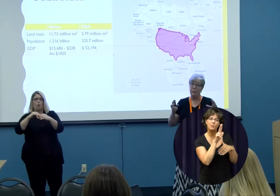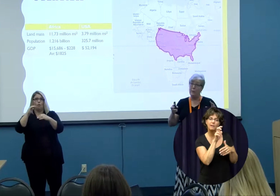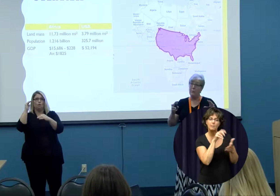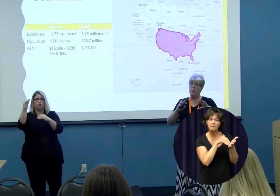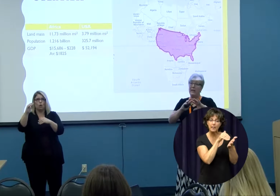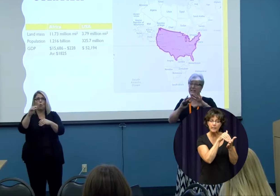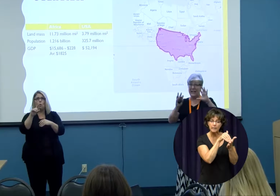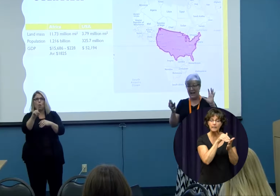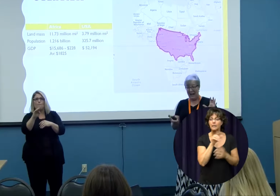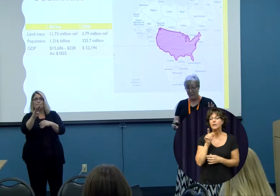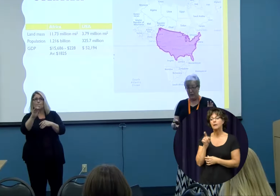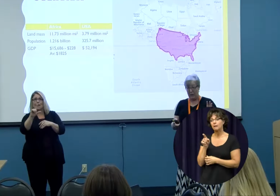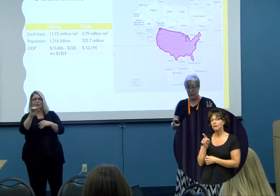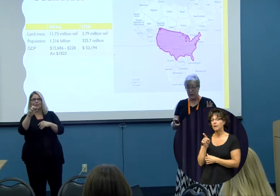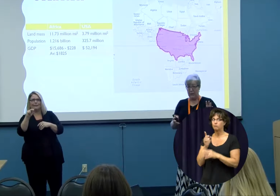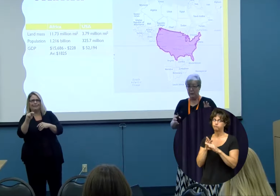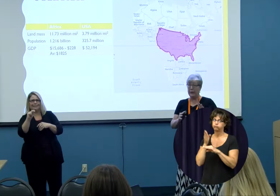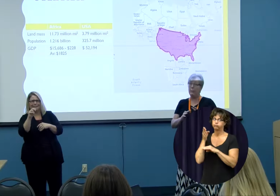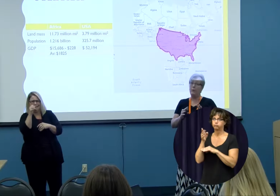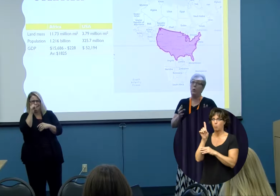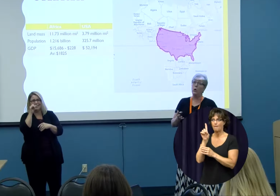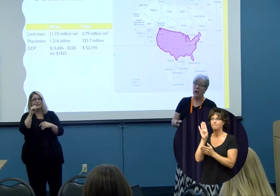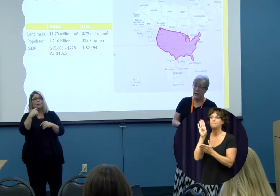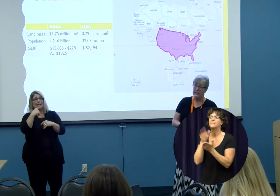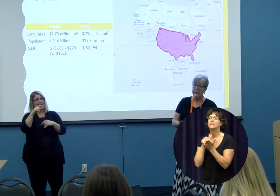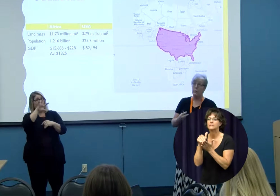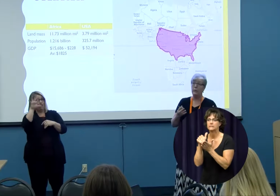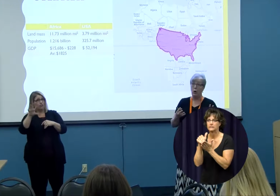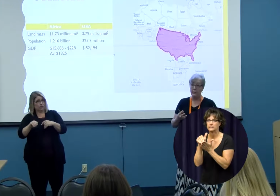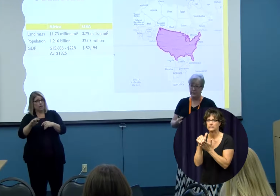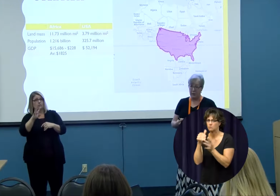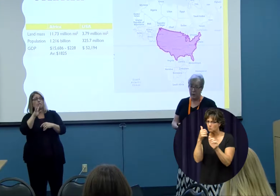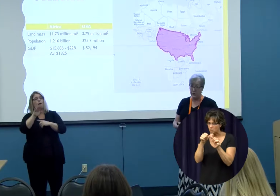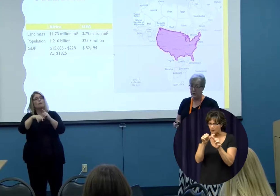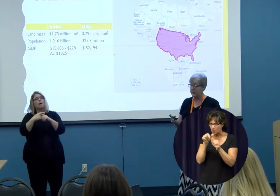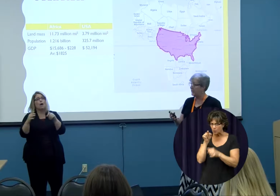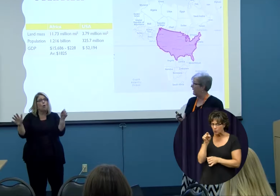Now remember, when I say Africa, I'm talking about the whole continent with all the different countries together.